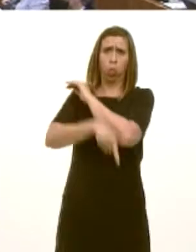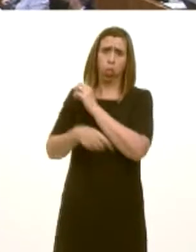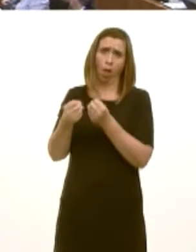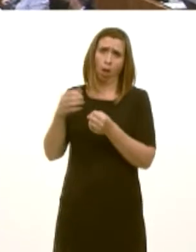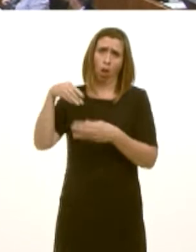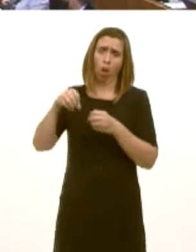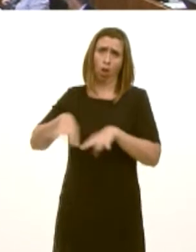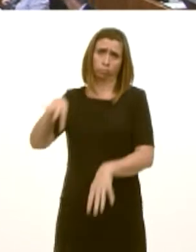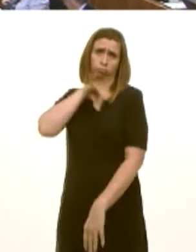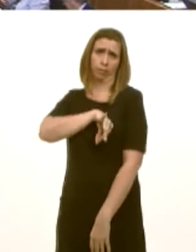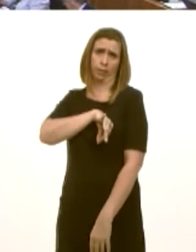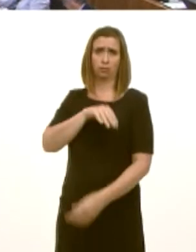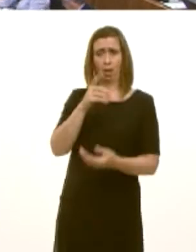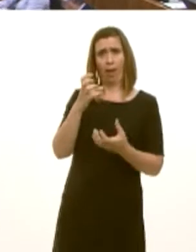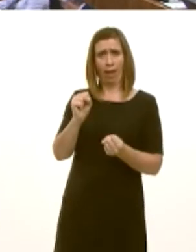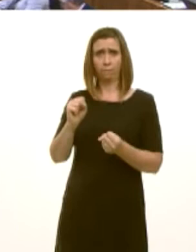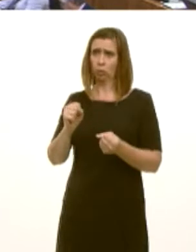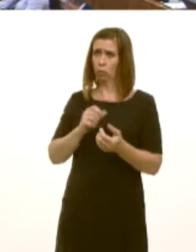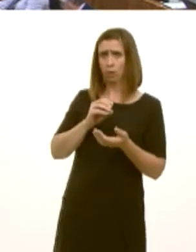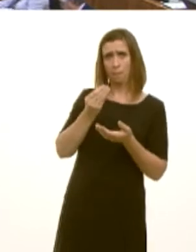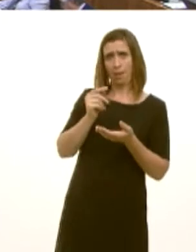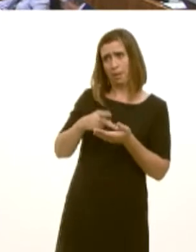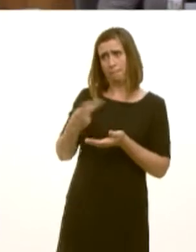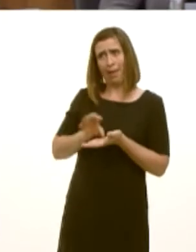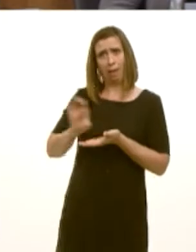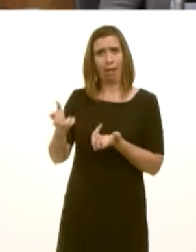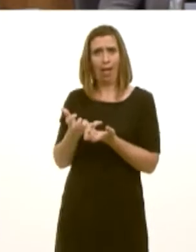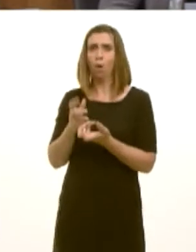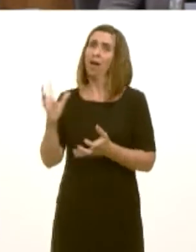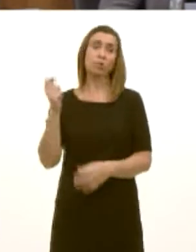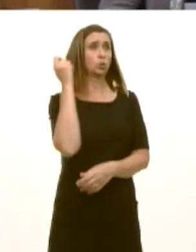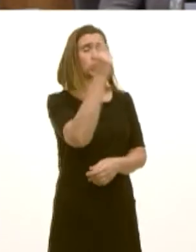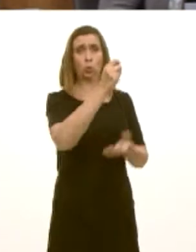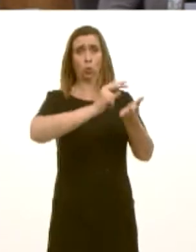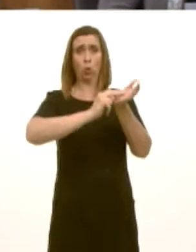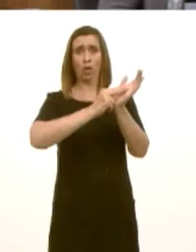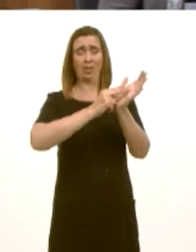Carwyn Jones: Well, they would have to pursue the organisers. Now, how they can prove that loss is a matter for them.